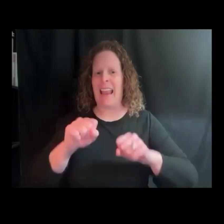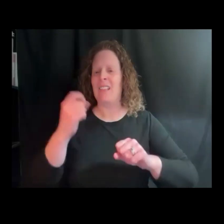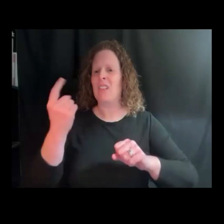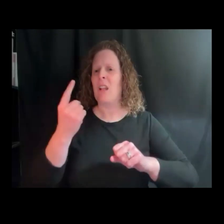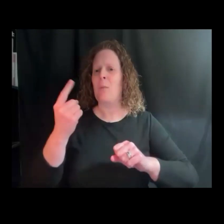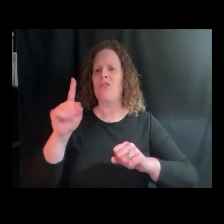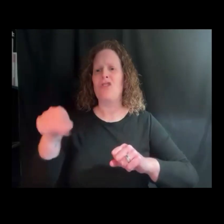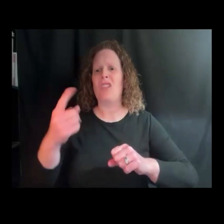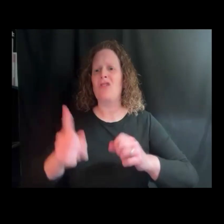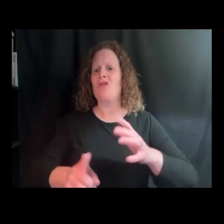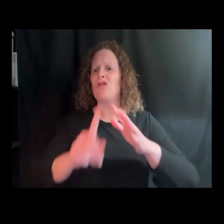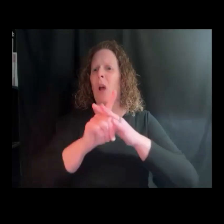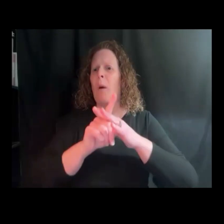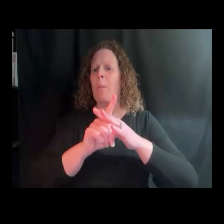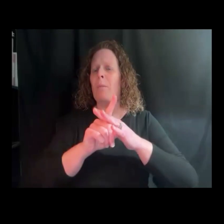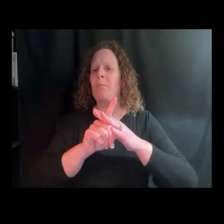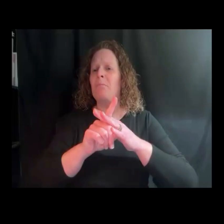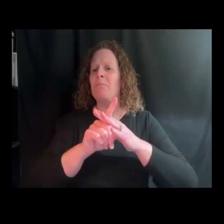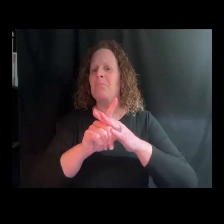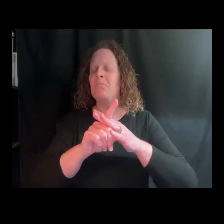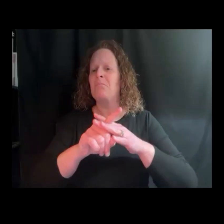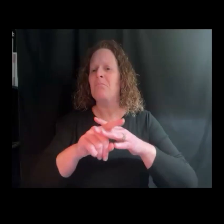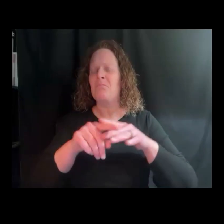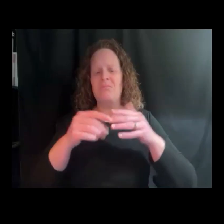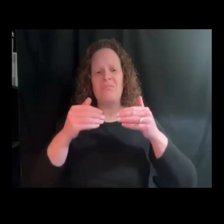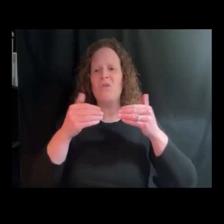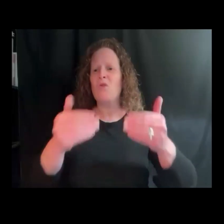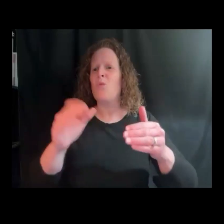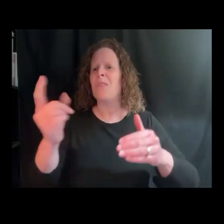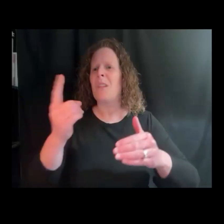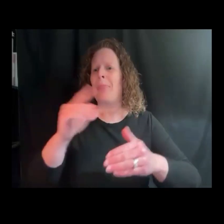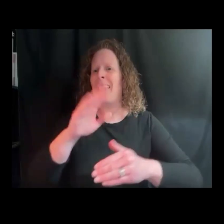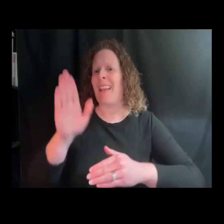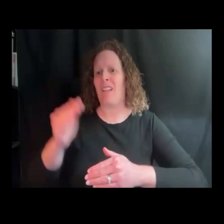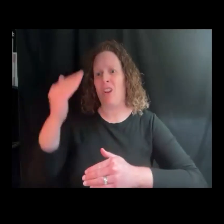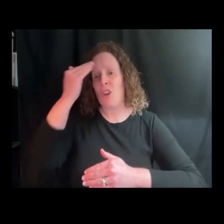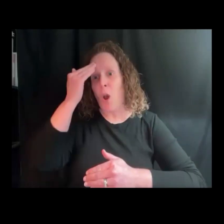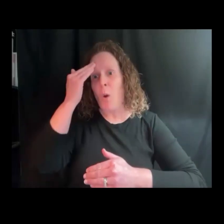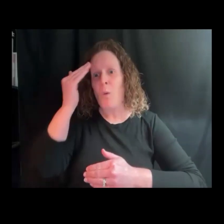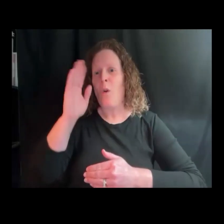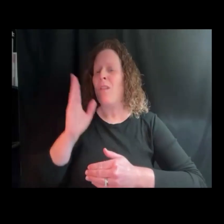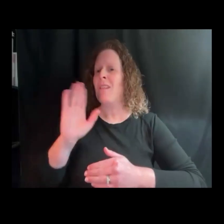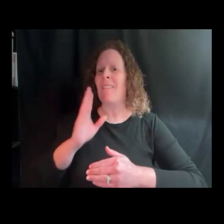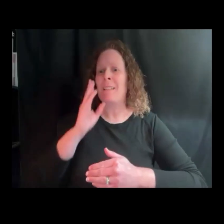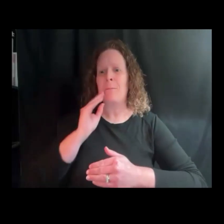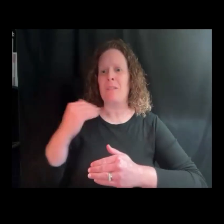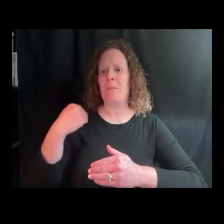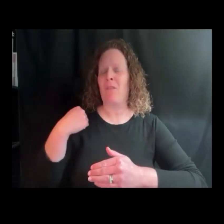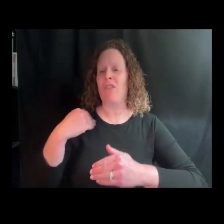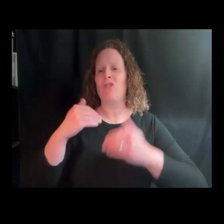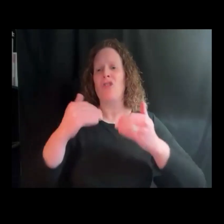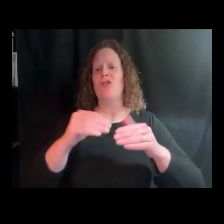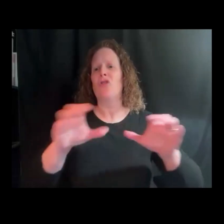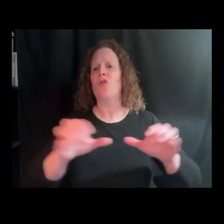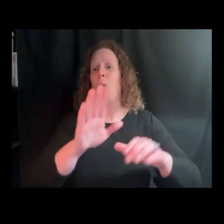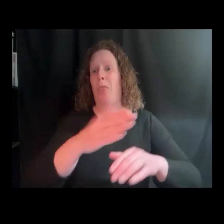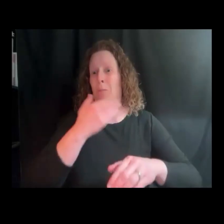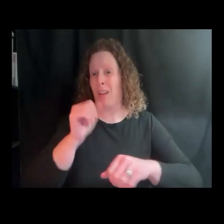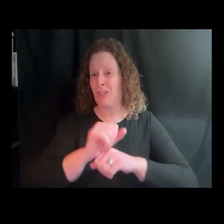I always say could somebody just show up and do something that they don't know anything about or something